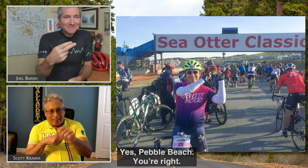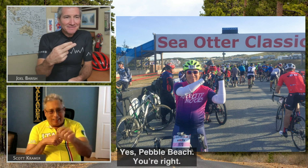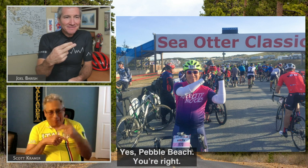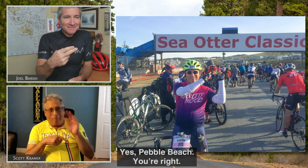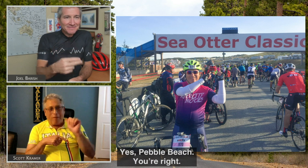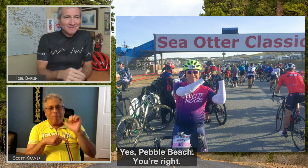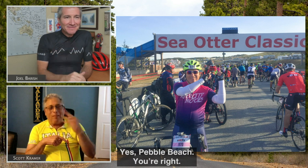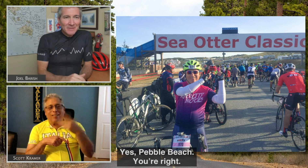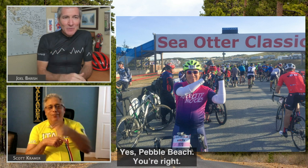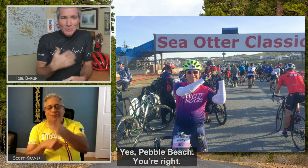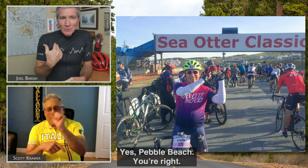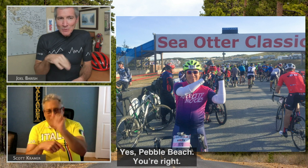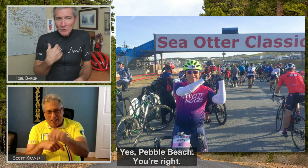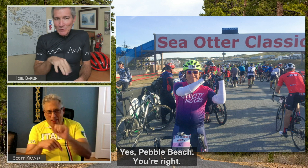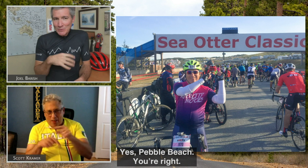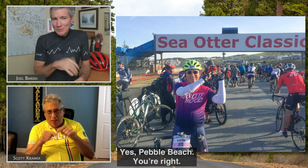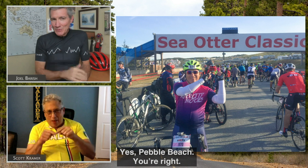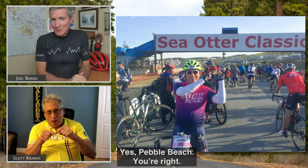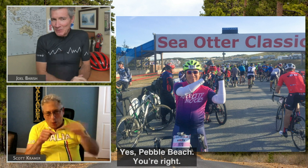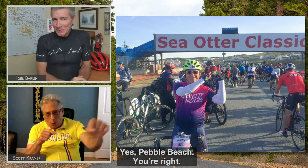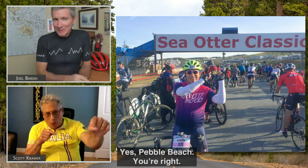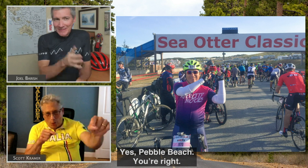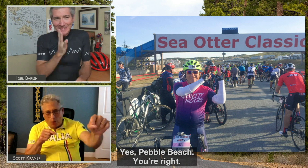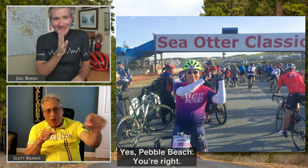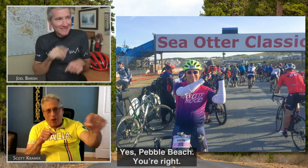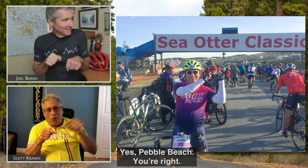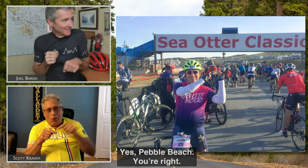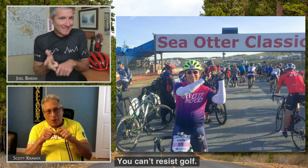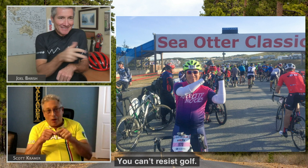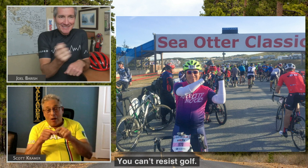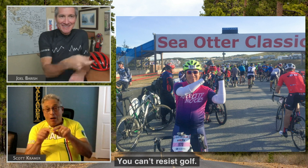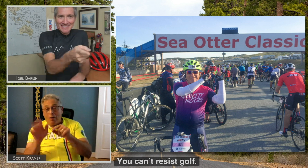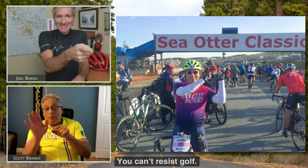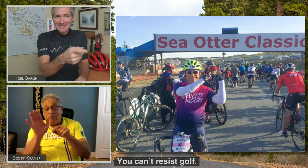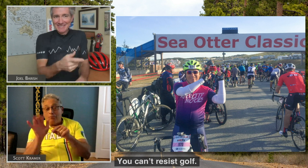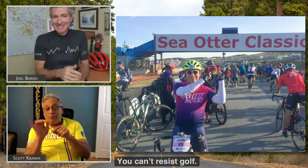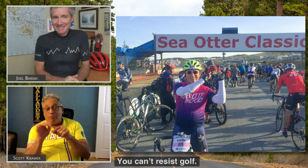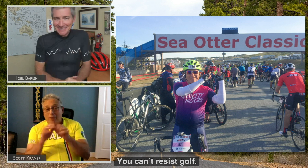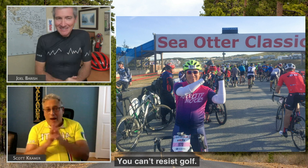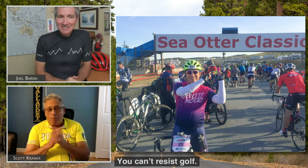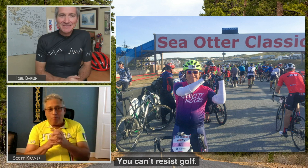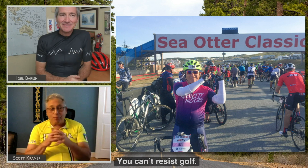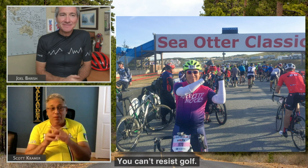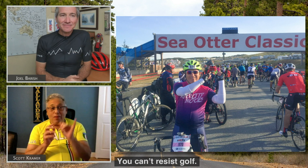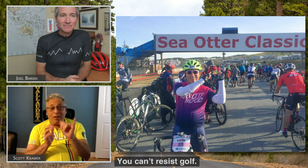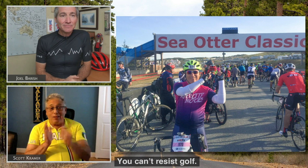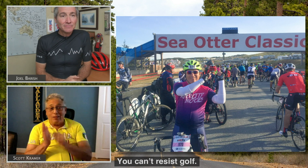Yes, Pebble Beach. You’re right. You can’t resist golf.